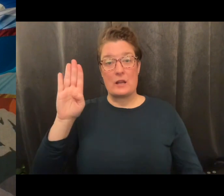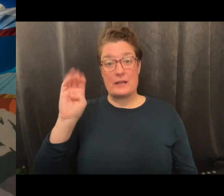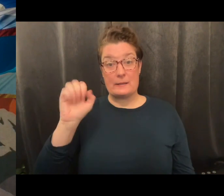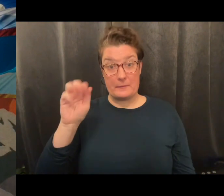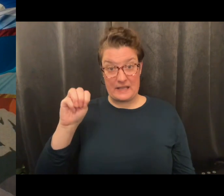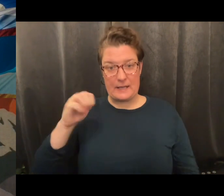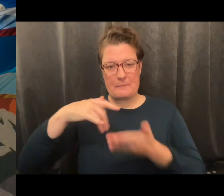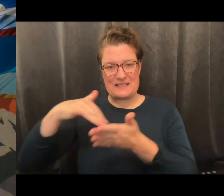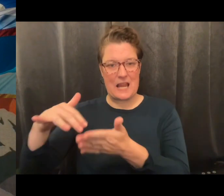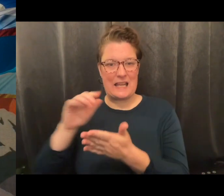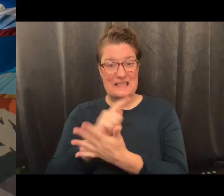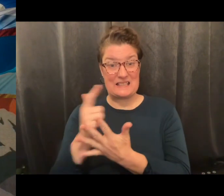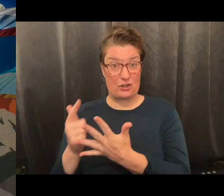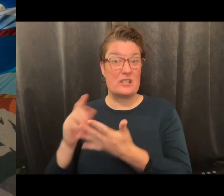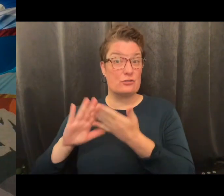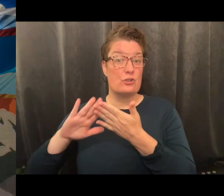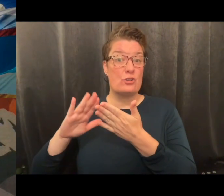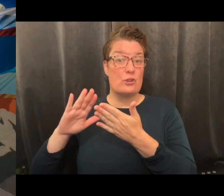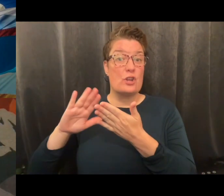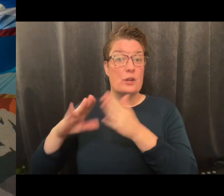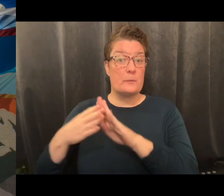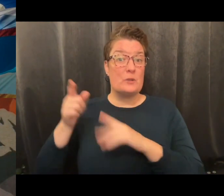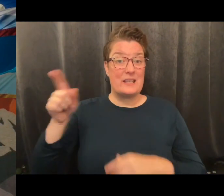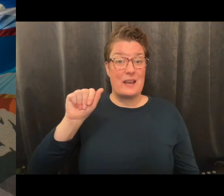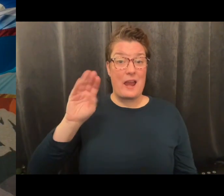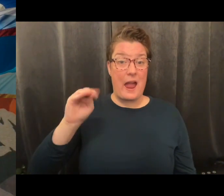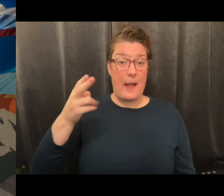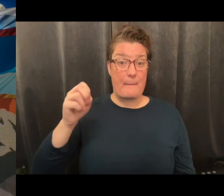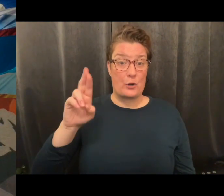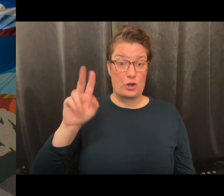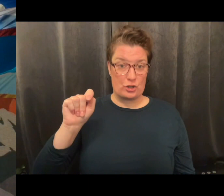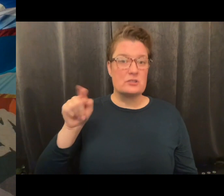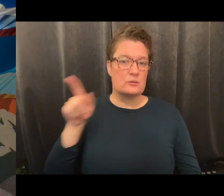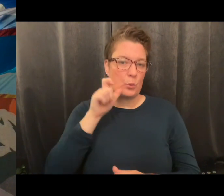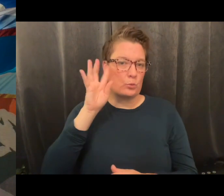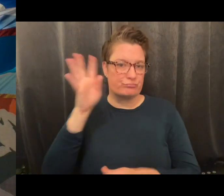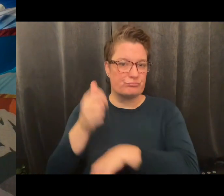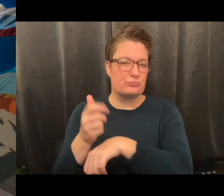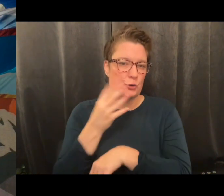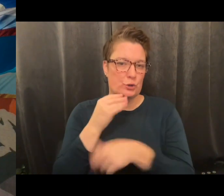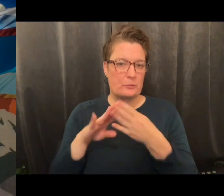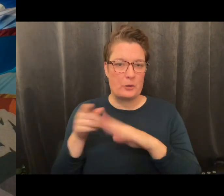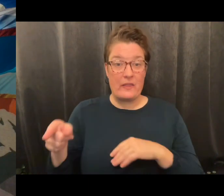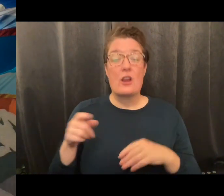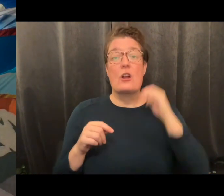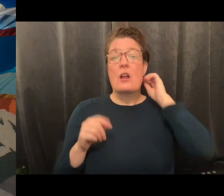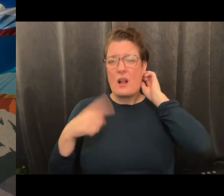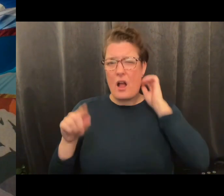And basically it came from internal work that was done by a group of folks in their community, um, who are interested in racial justice and